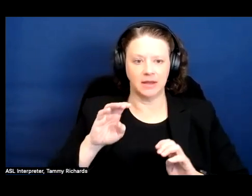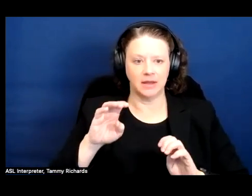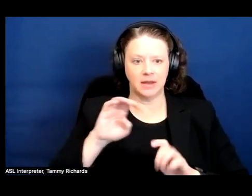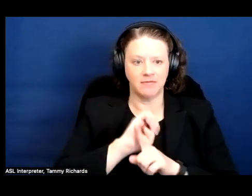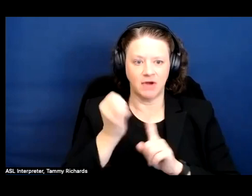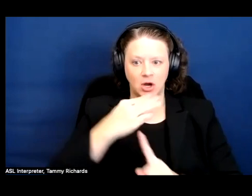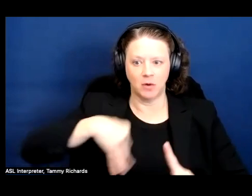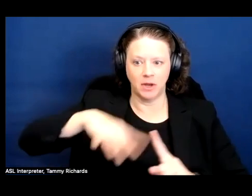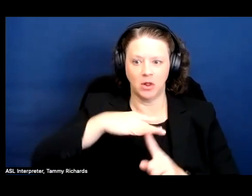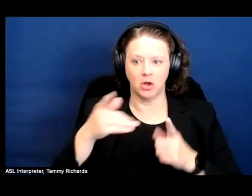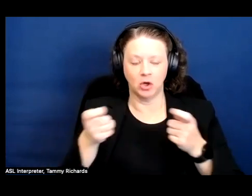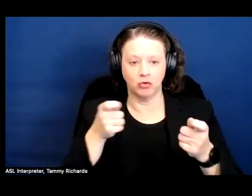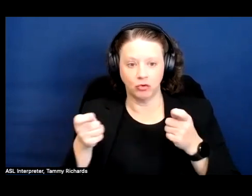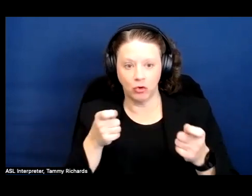I like Lois's answer. Thank you.